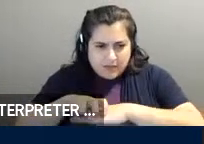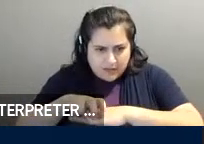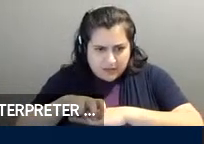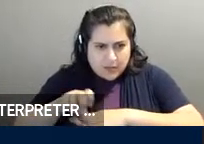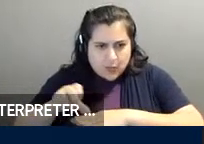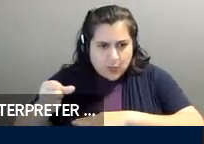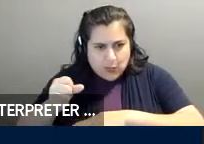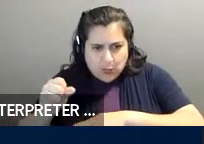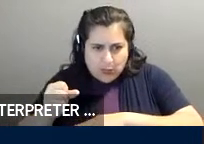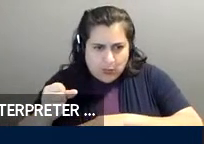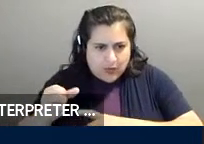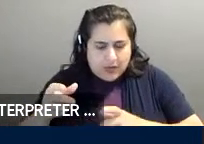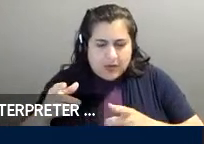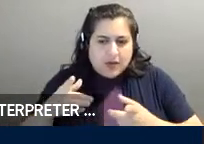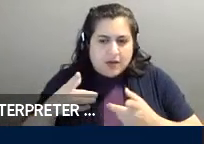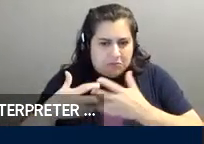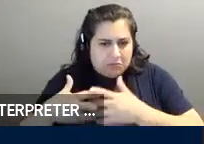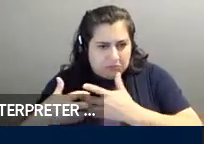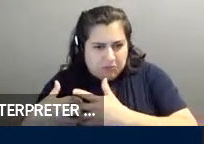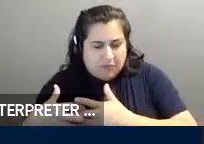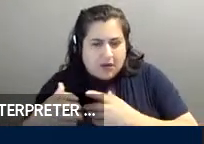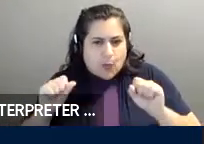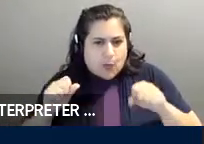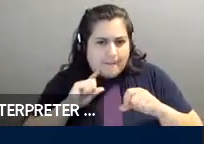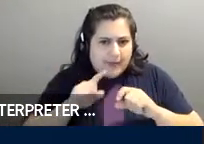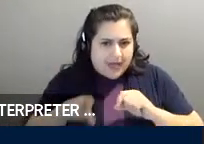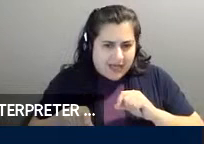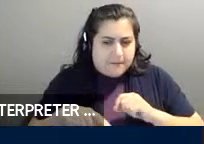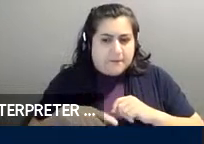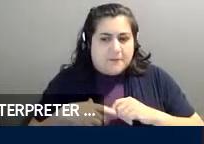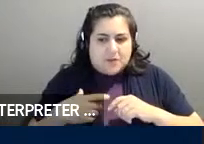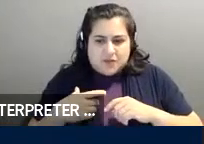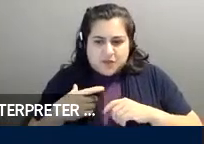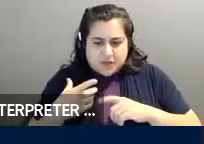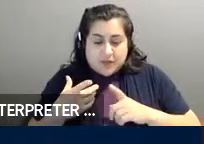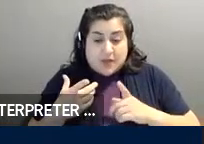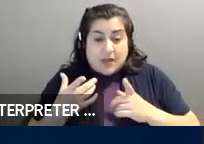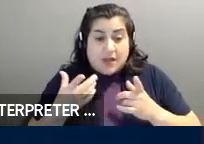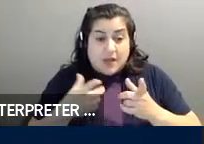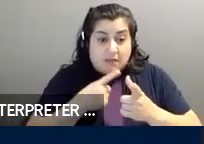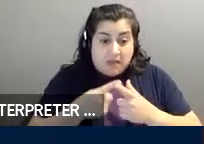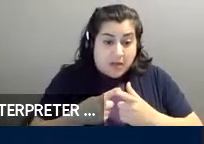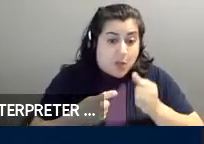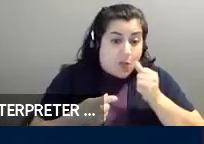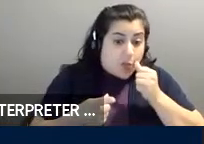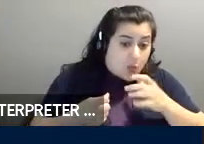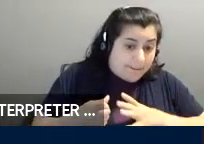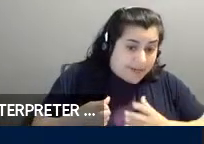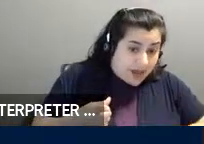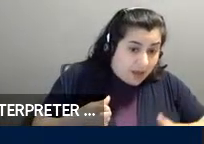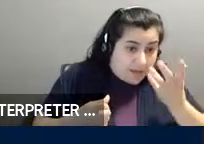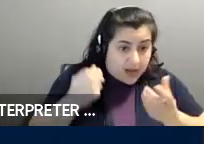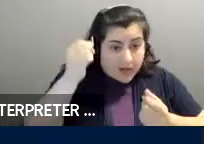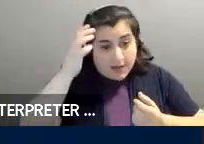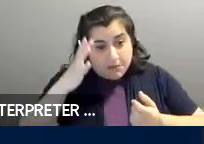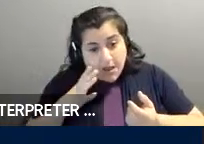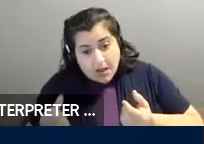And I think that report is what we have our presenter, Dr. D'Souza, who will talk a little